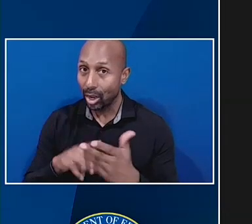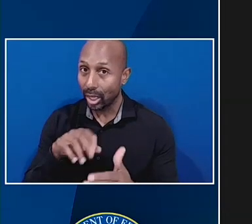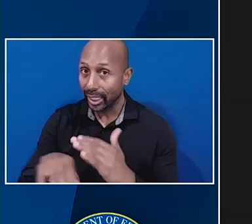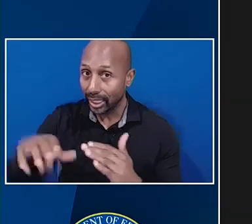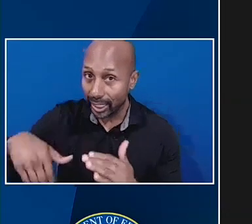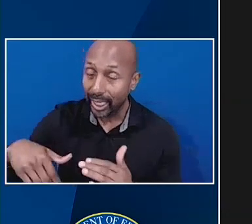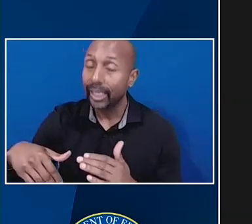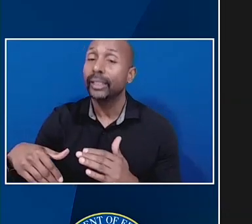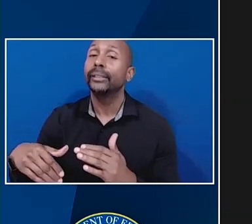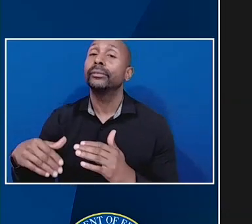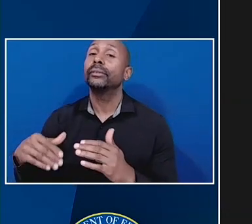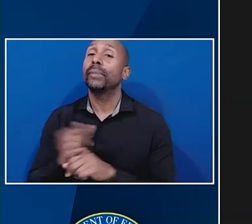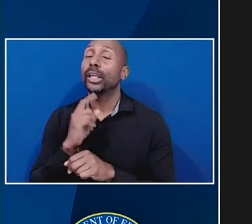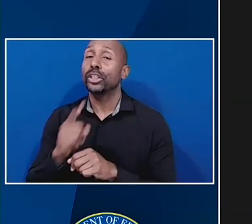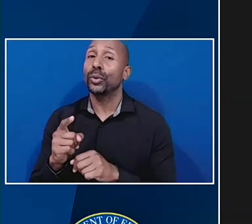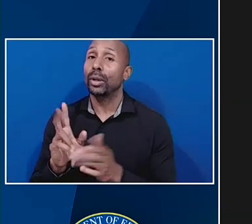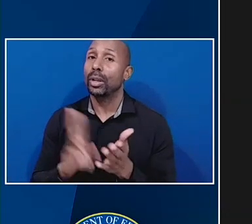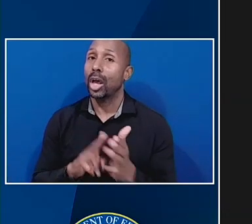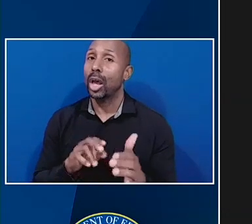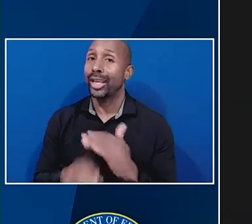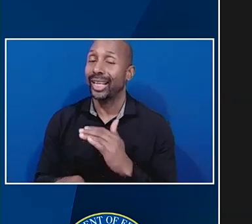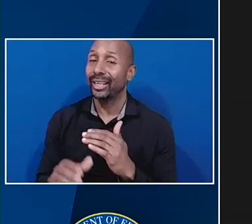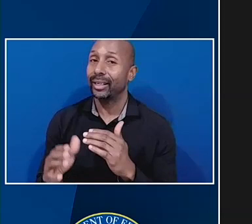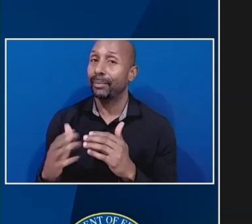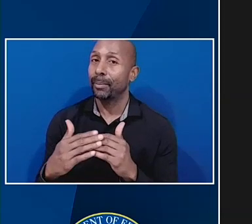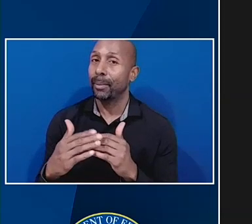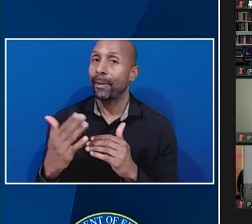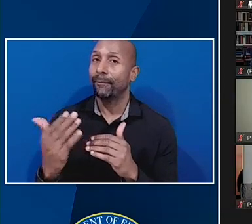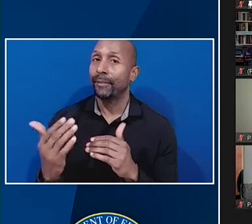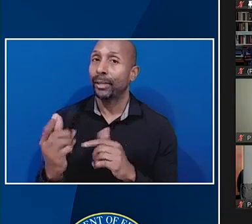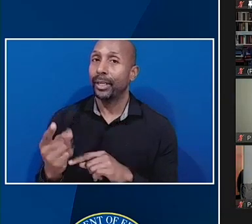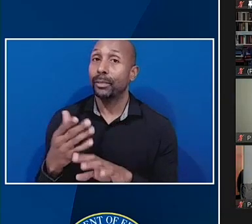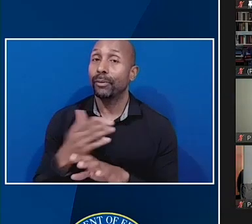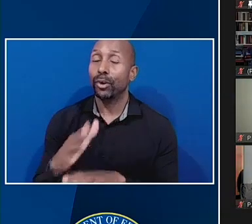scheduled time or the wait list so that if